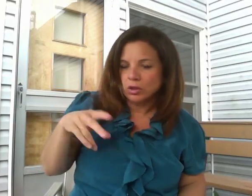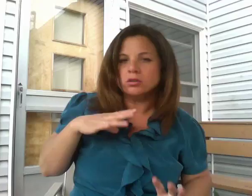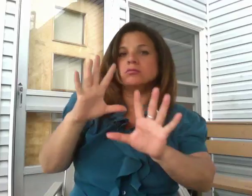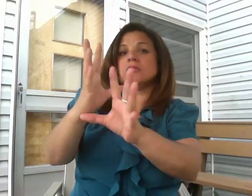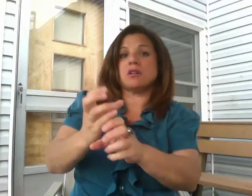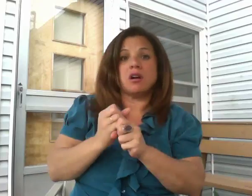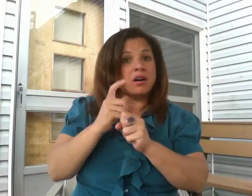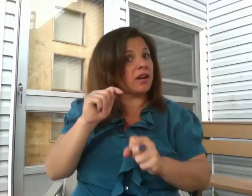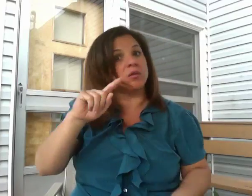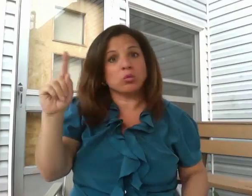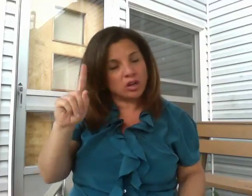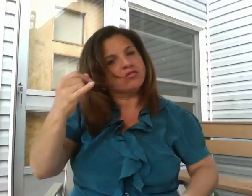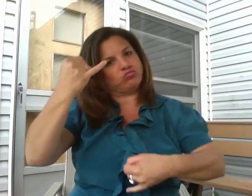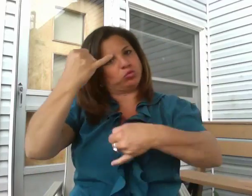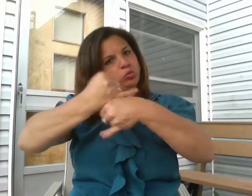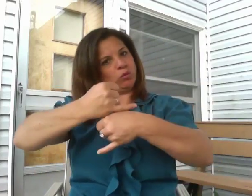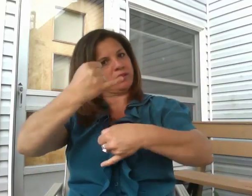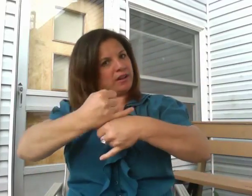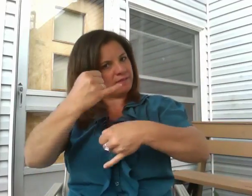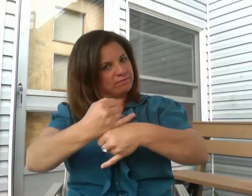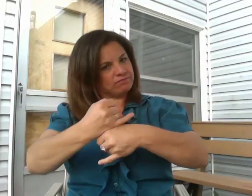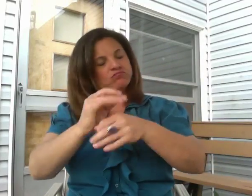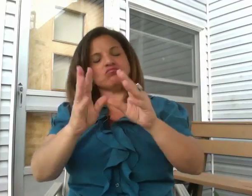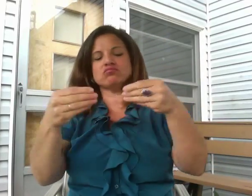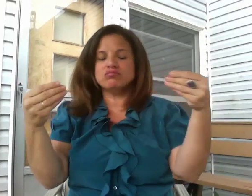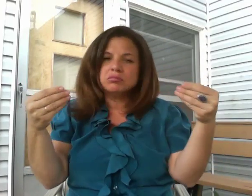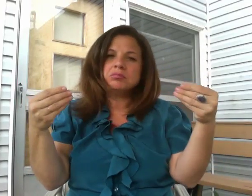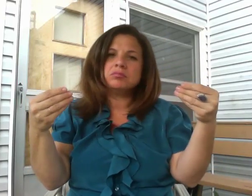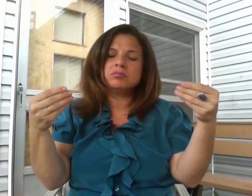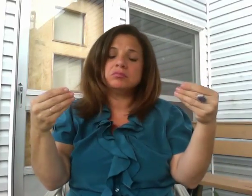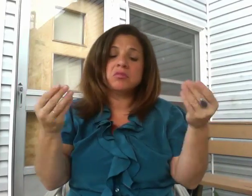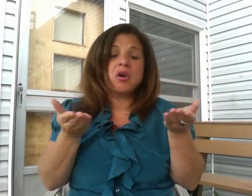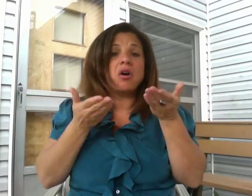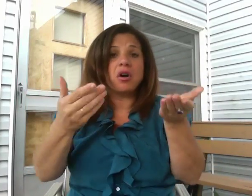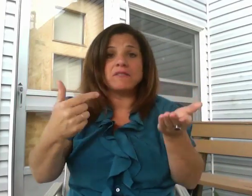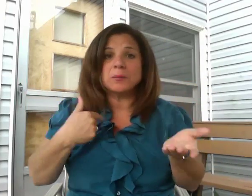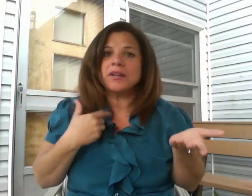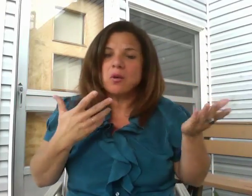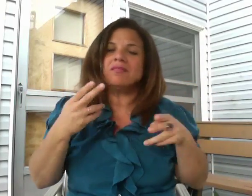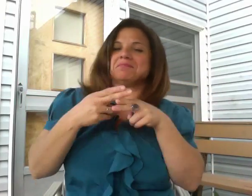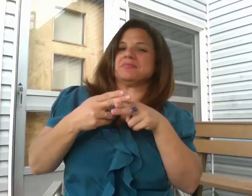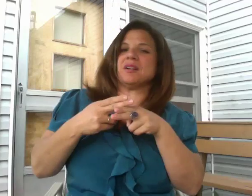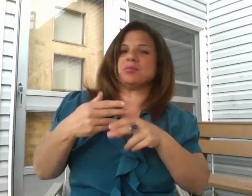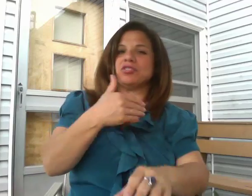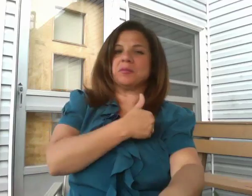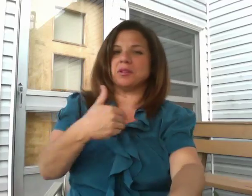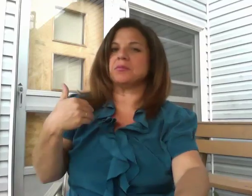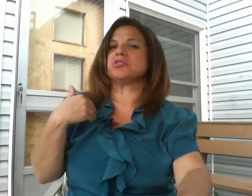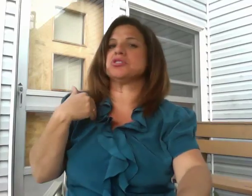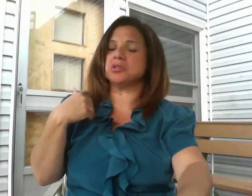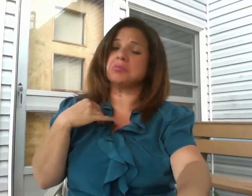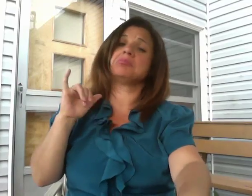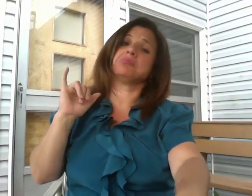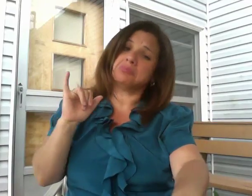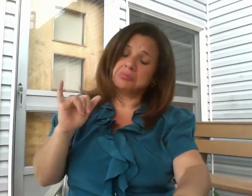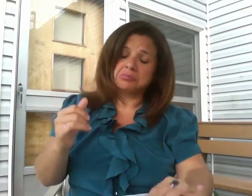I got it at a school for the Deaf and they offered me a temporary membership. Hmm,